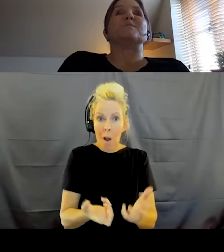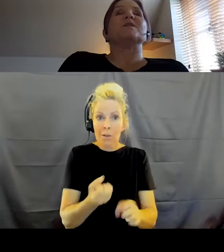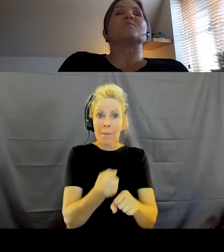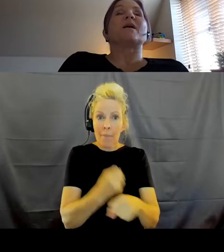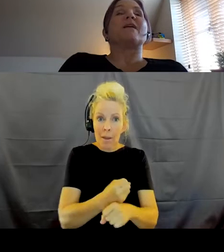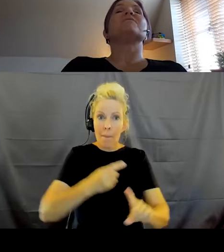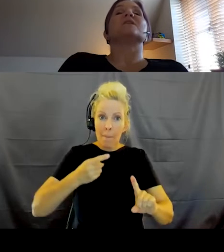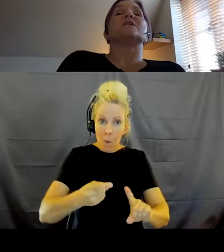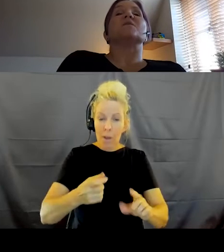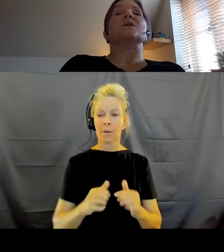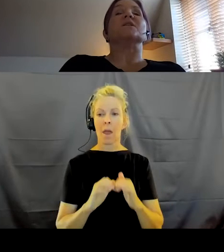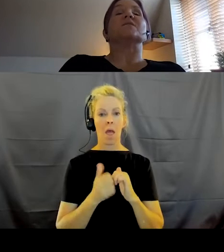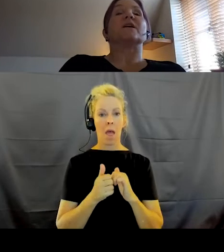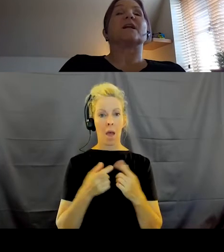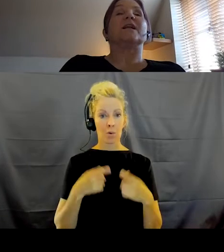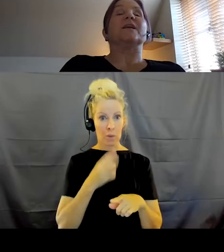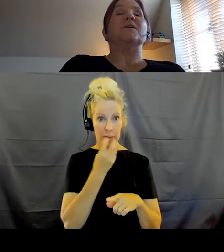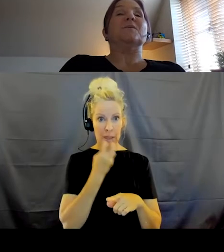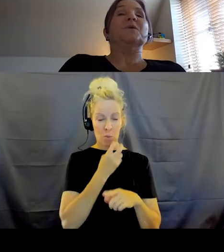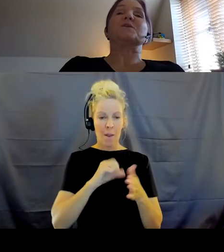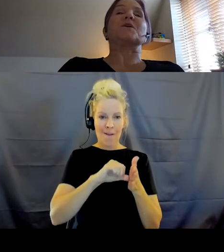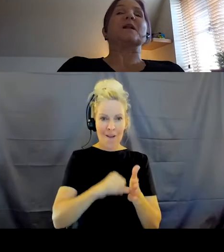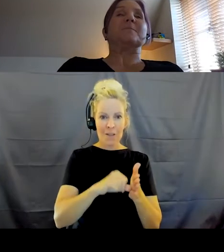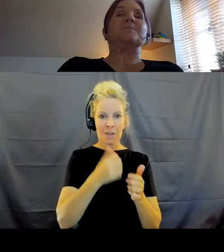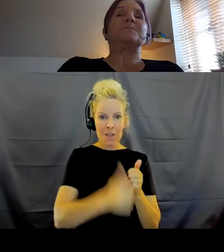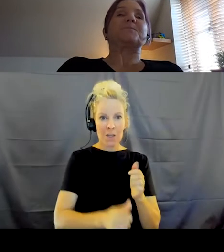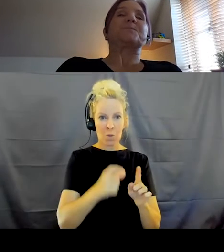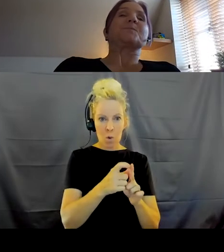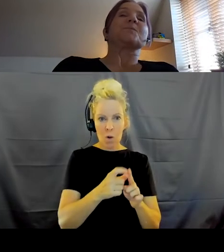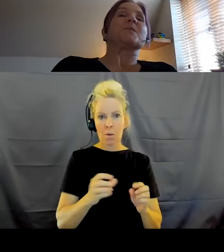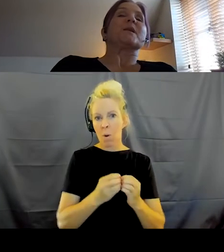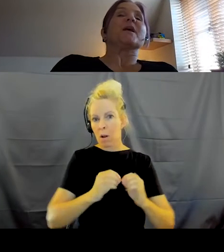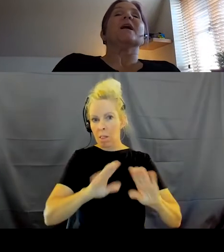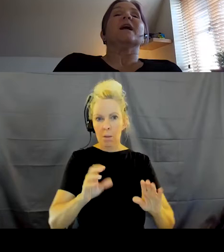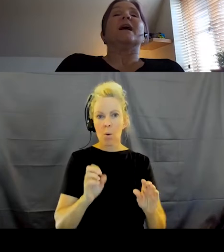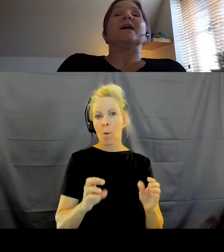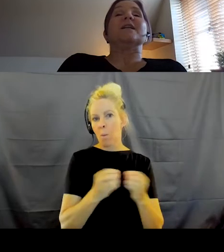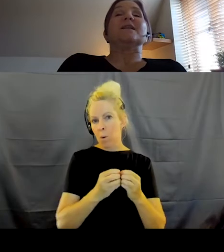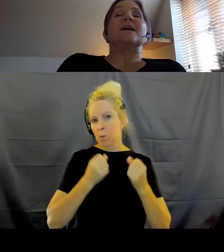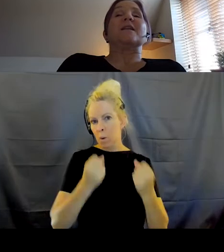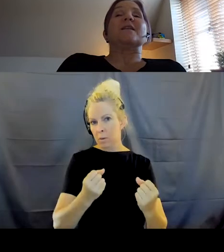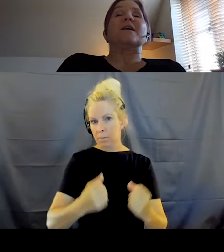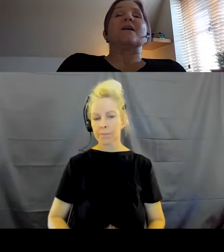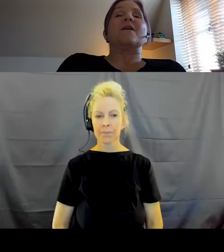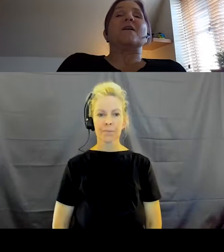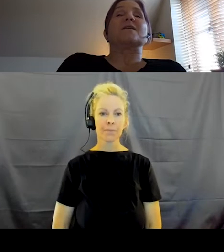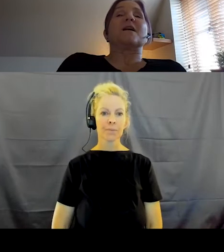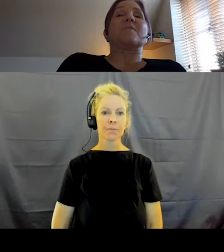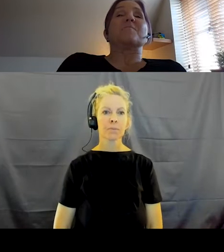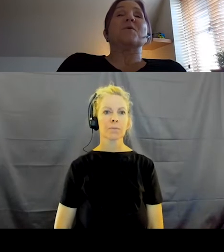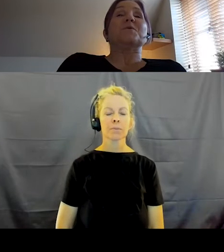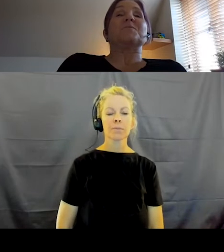speech by emphasizing words very clearly or more strongly. And then there are things like pause